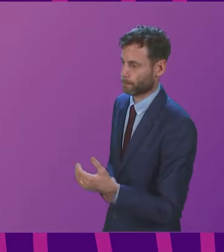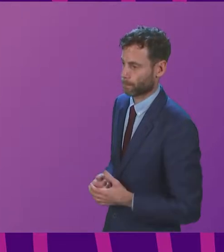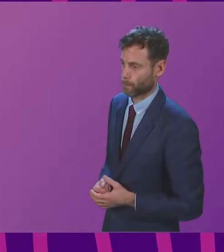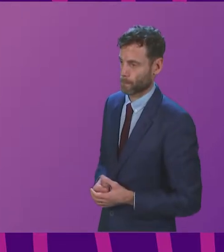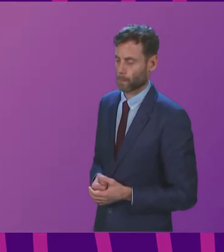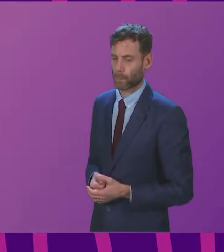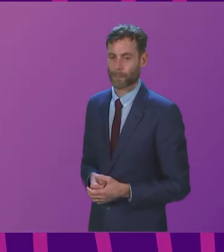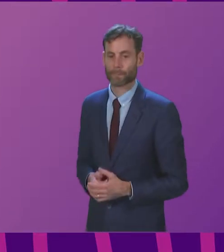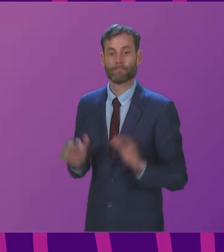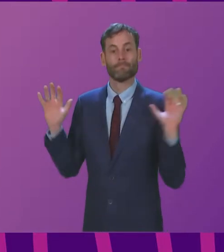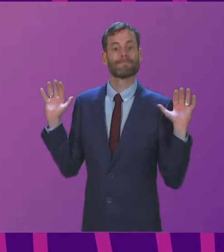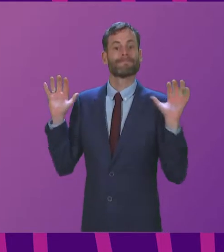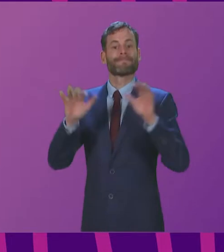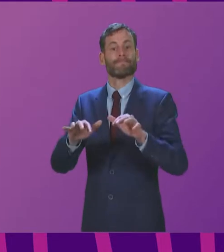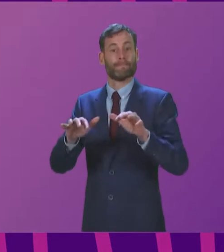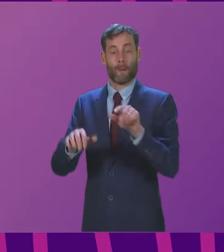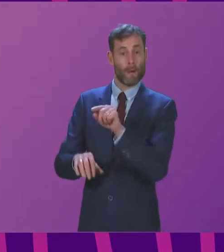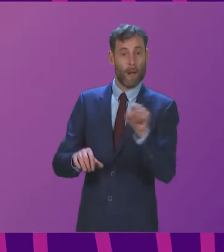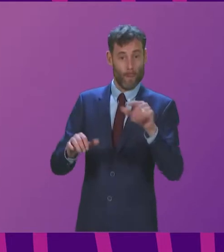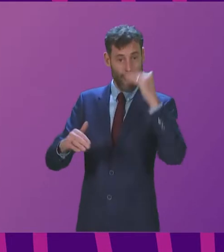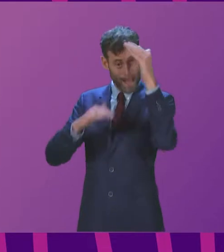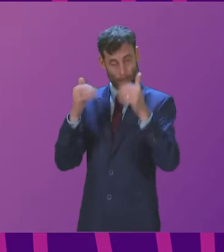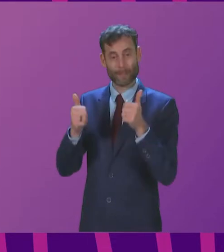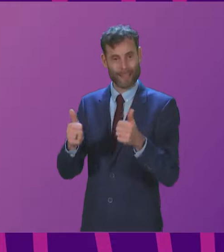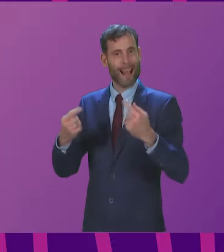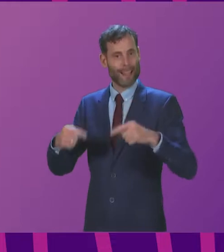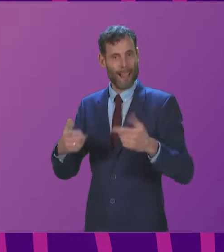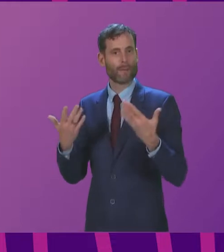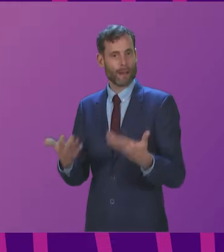Mass gatherings for adults are allowed now. Will the First Minister